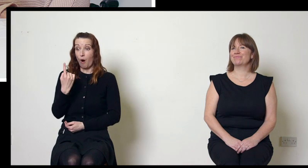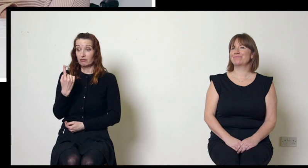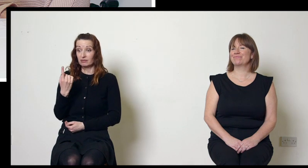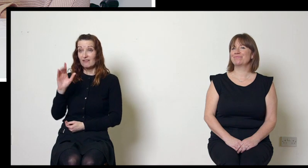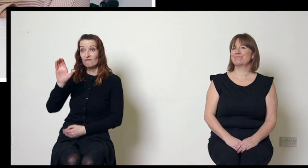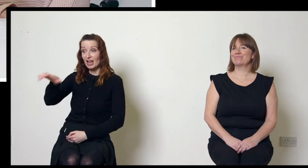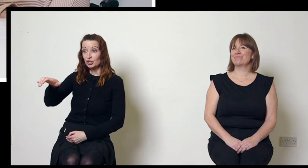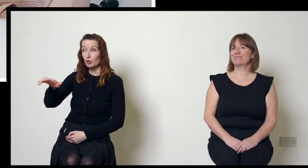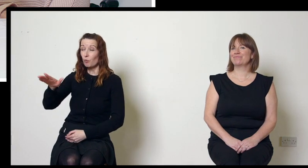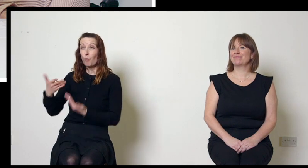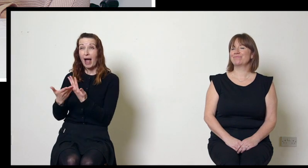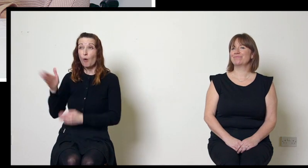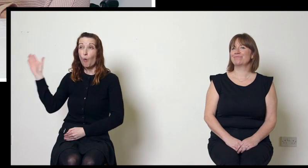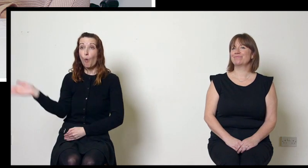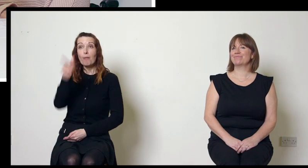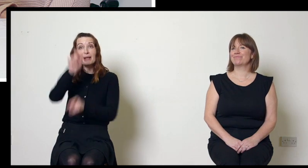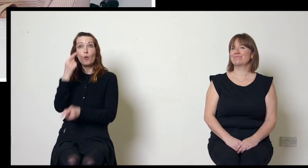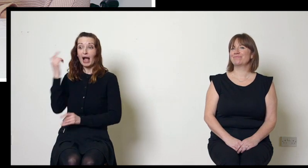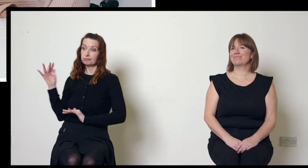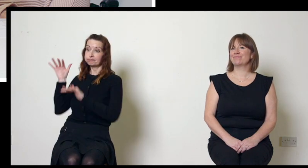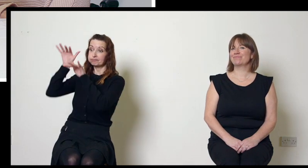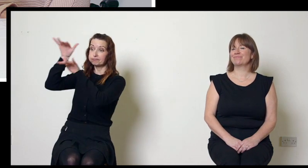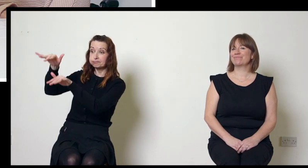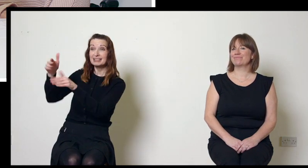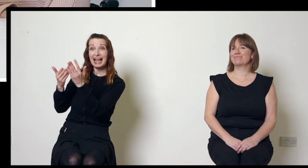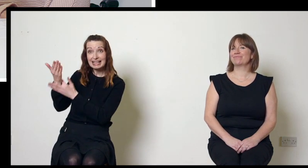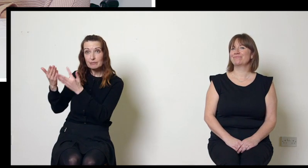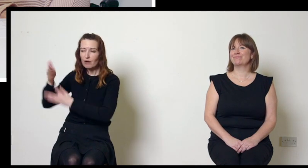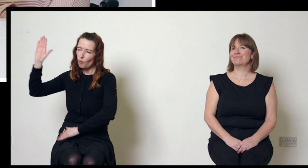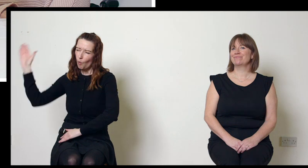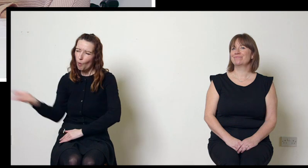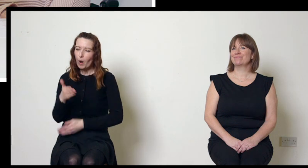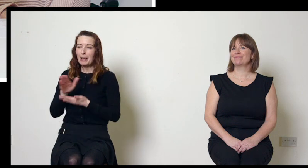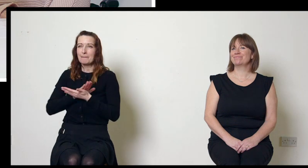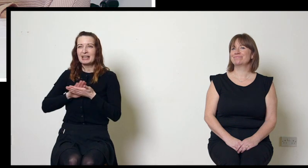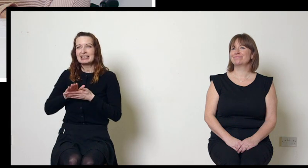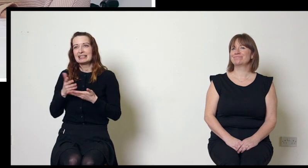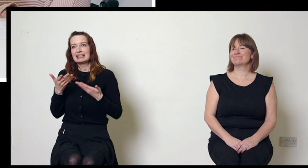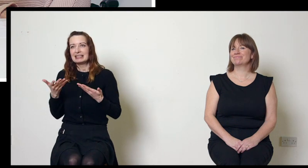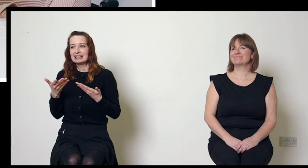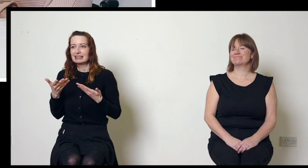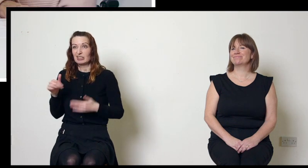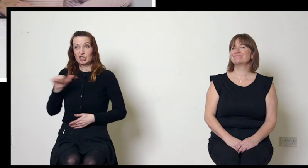everybody could go to, that probably isn't going to be accessible for everybody. So therefore it should just be wherever you go.